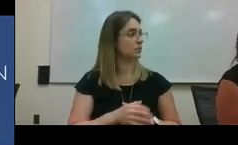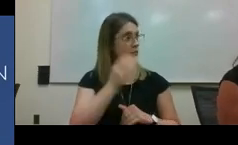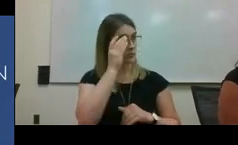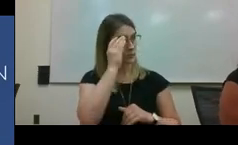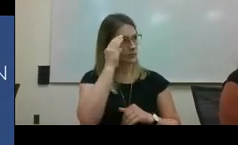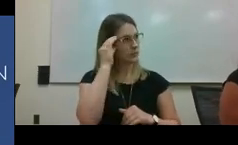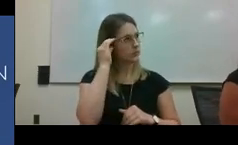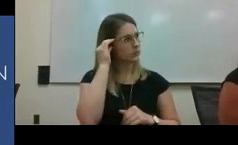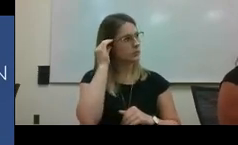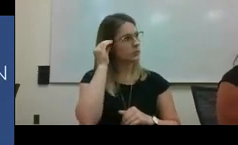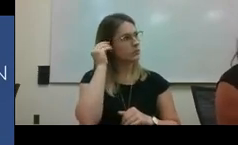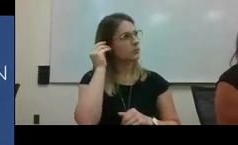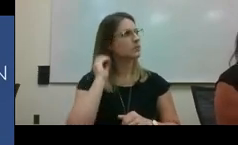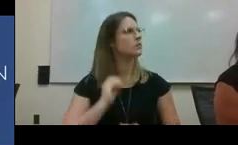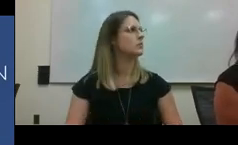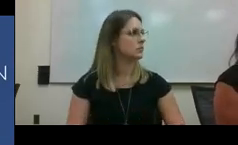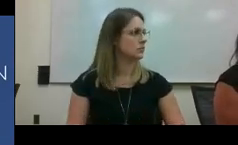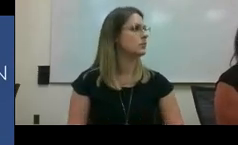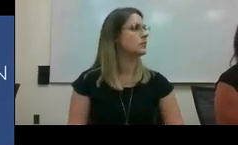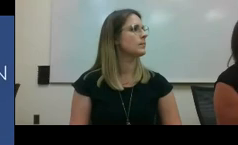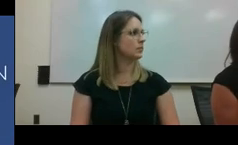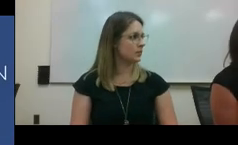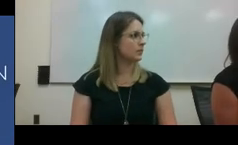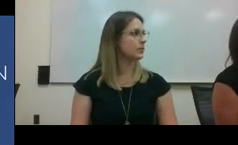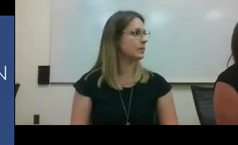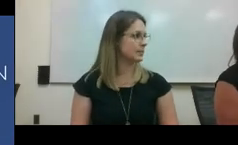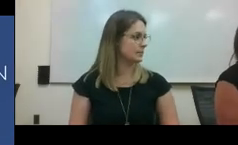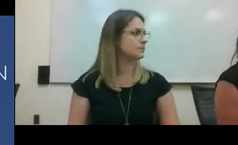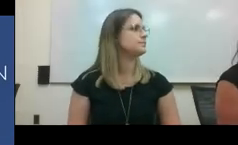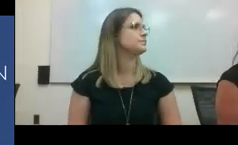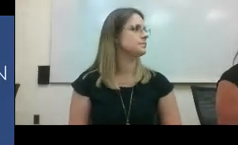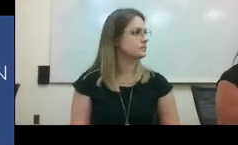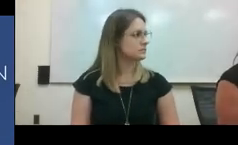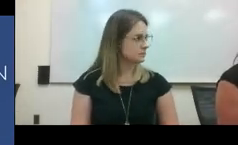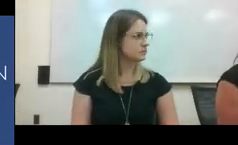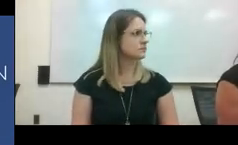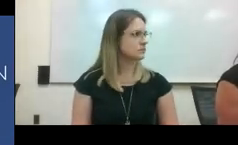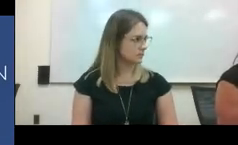To answer your question, Modern Standard Arabic as well as Moroccan Sign Language,